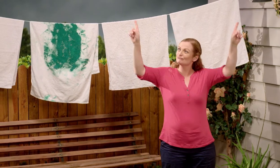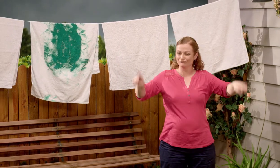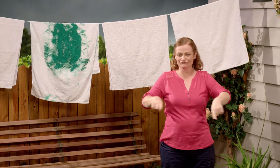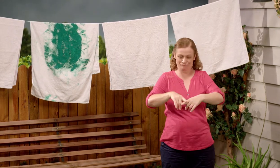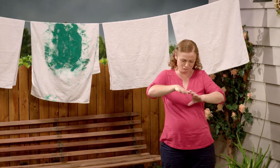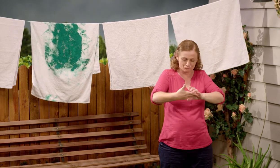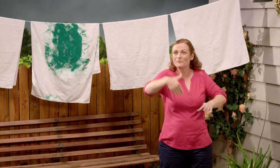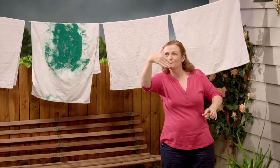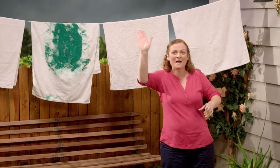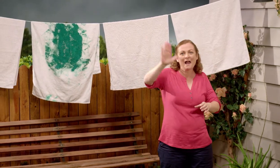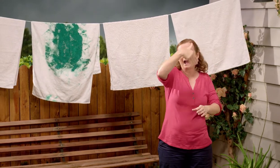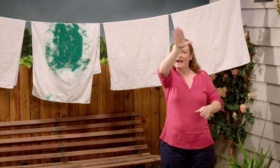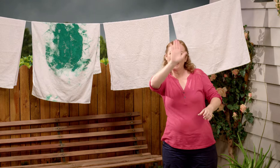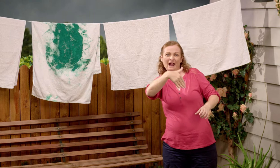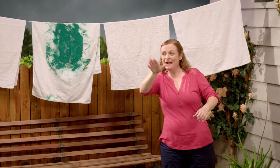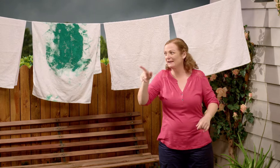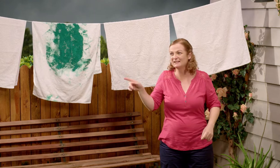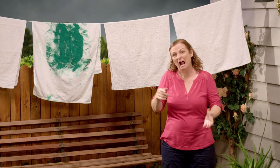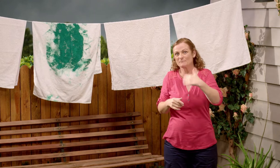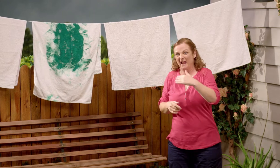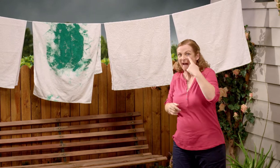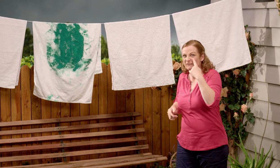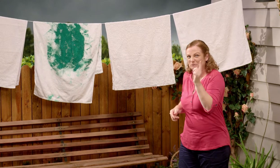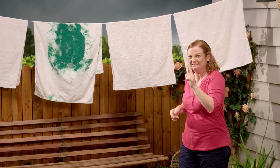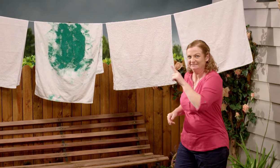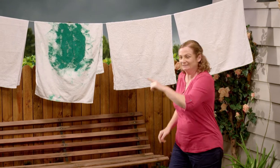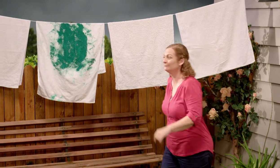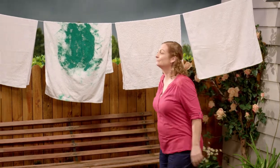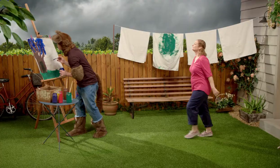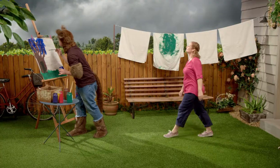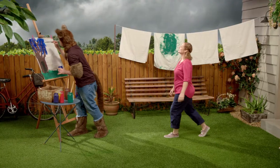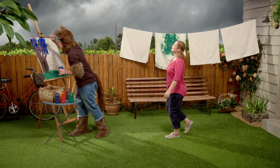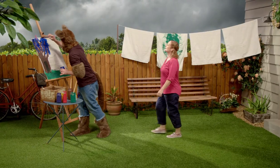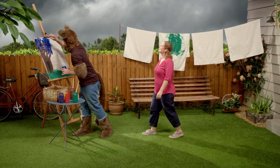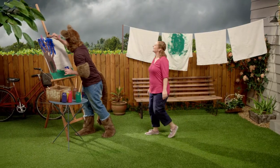Possum is painting a picture. Let's go over and have a look.